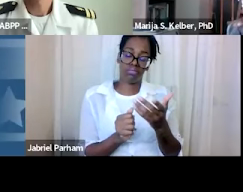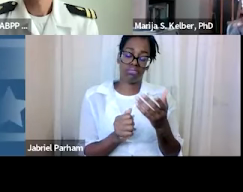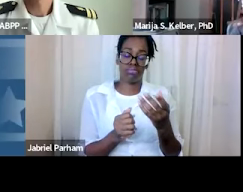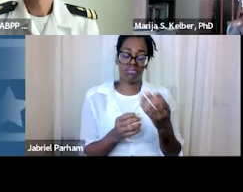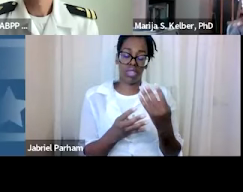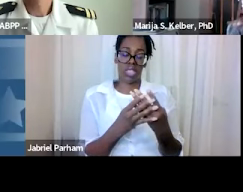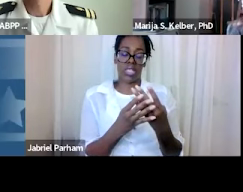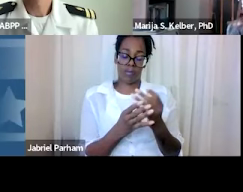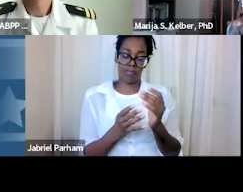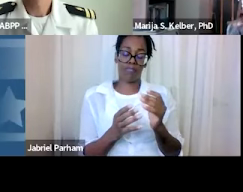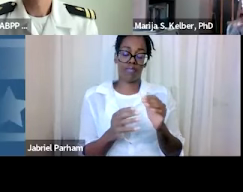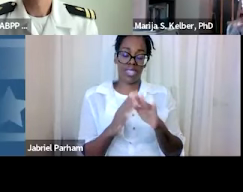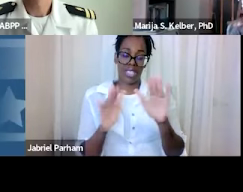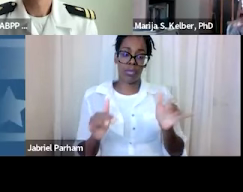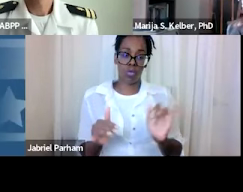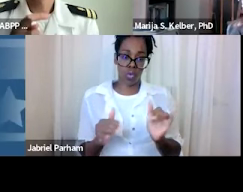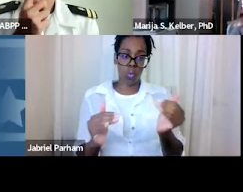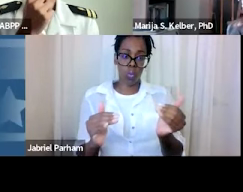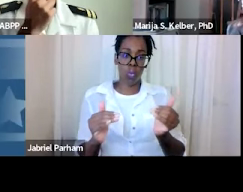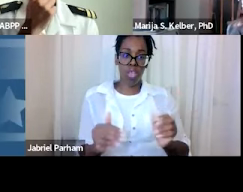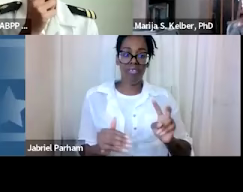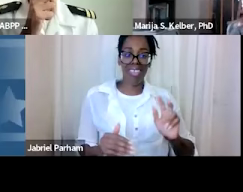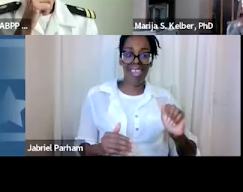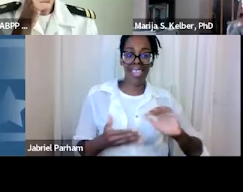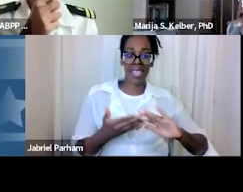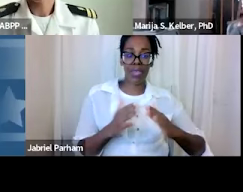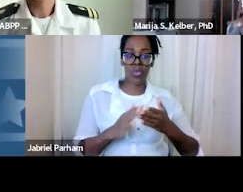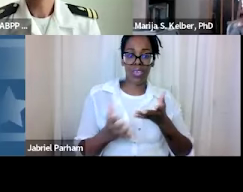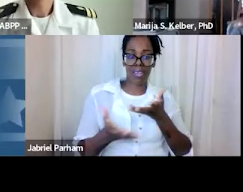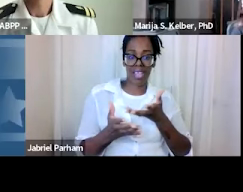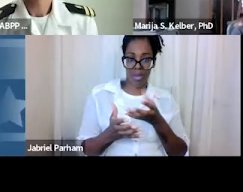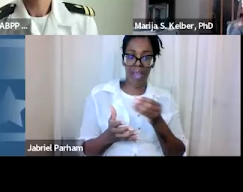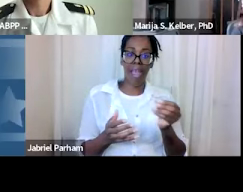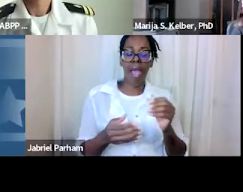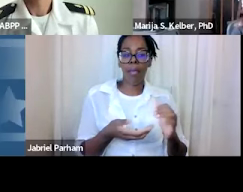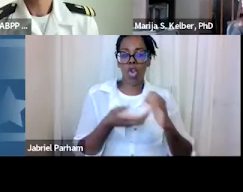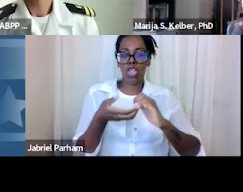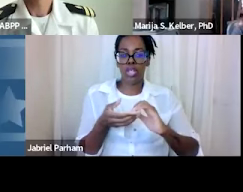and then also VA Community Engagement Partnership Coordinators. These are individuals within communities